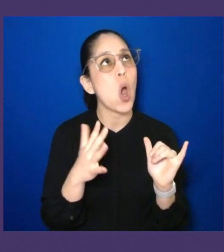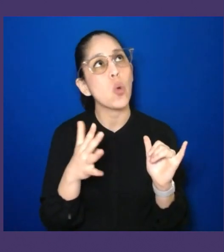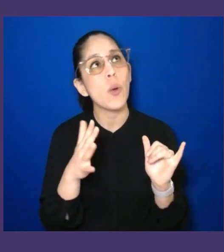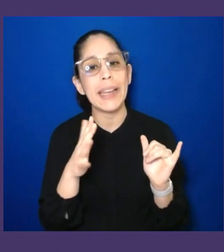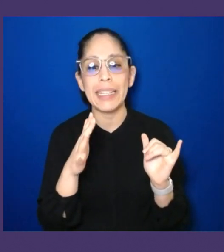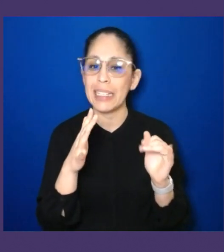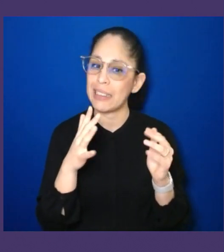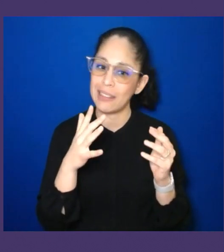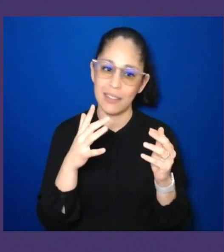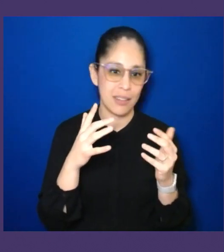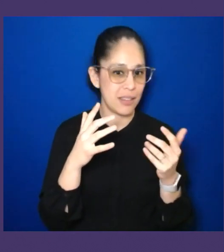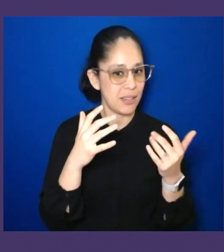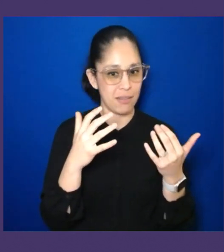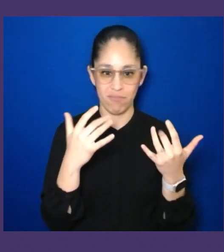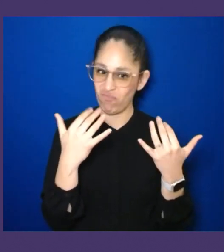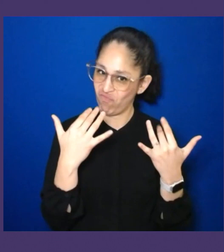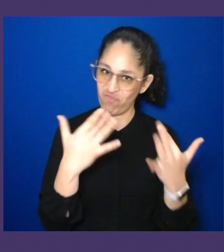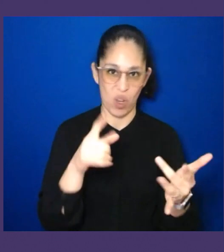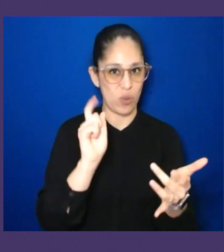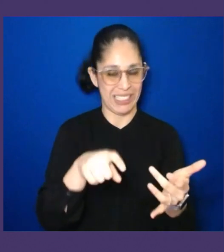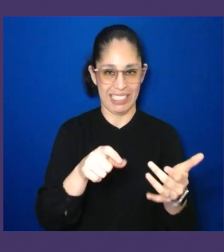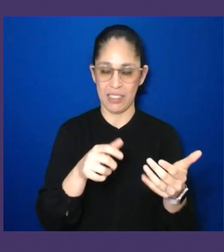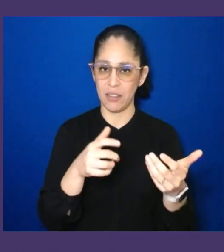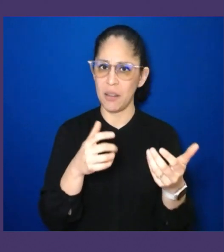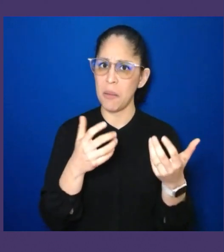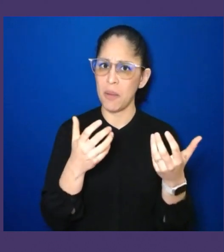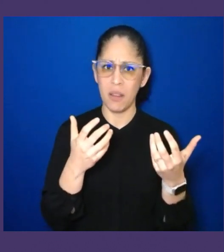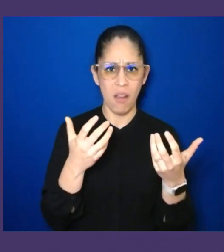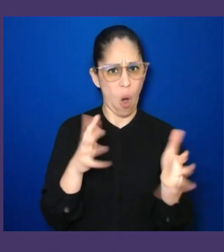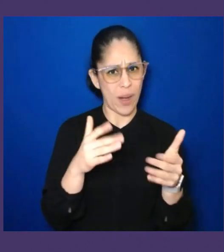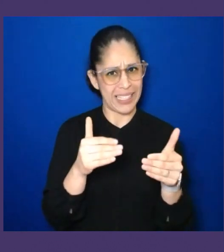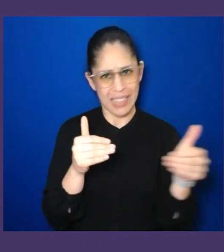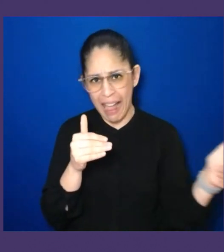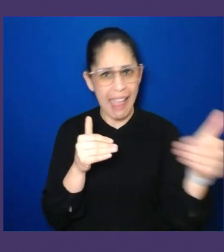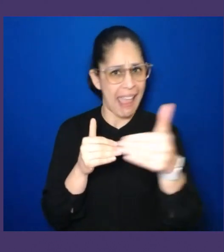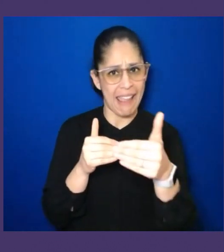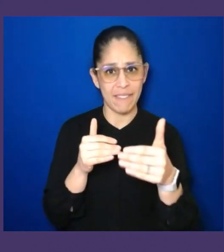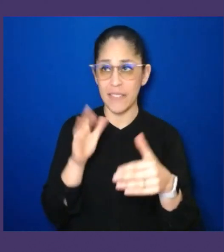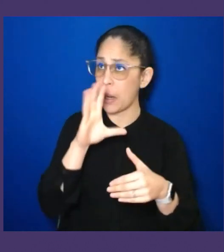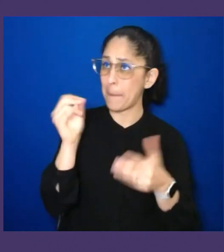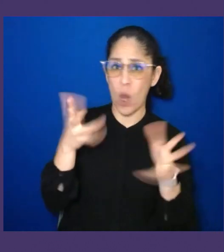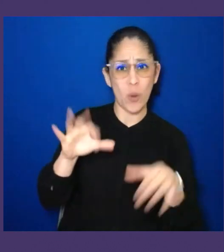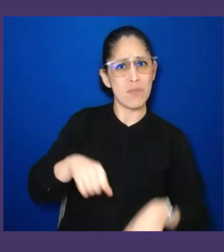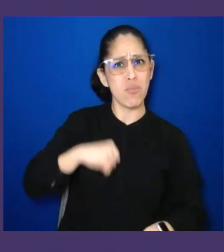companies are proud of it and governments are proud of it. They will proudly say,